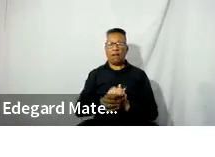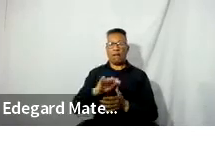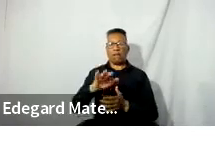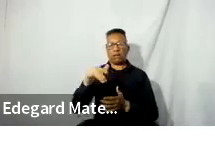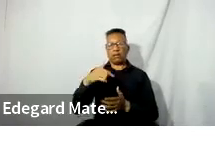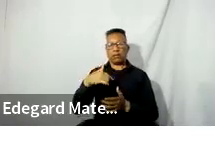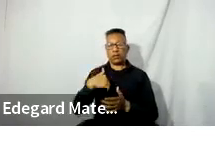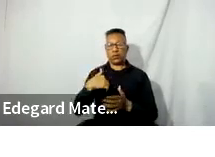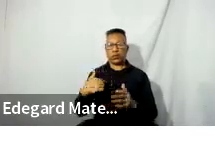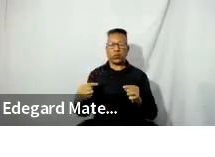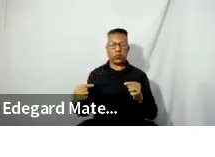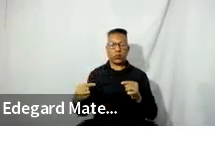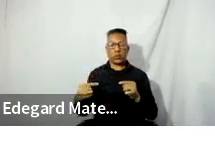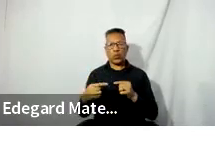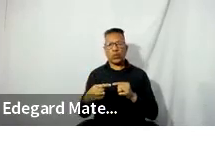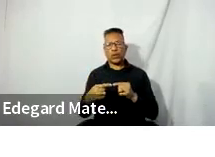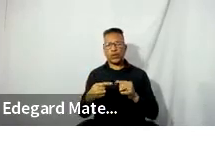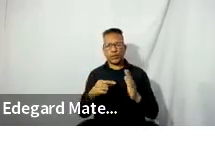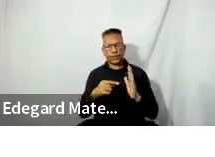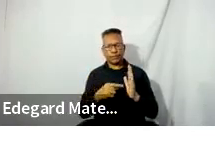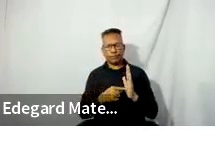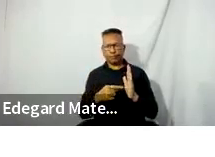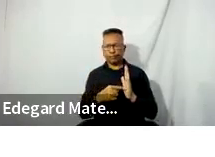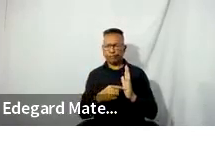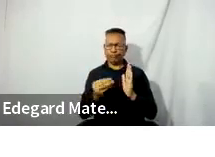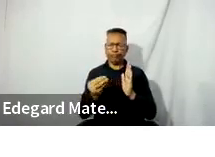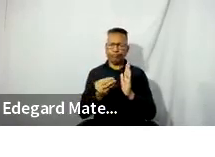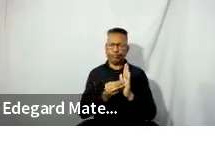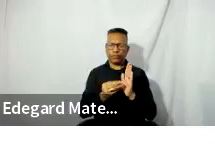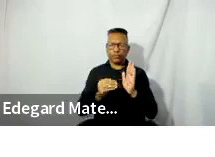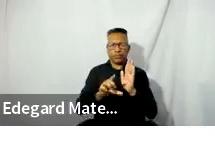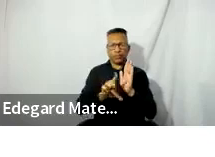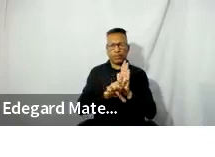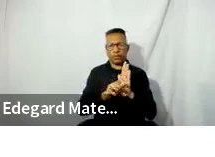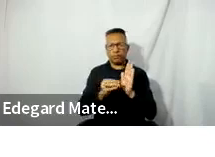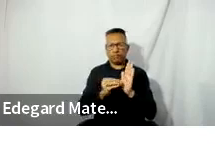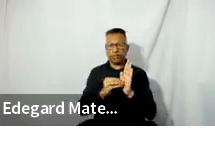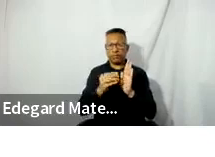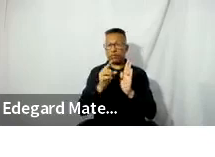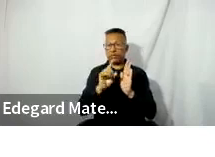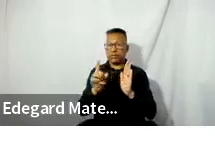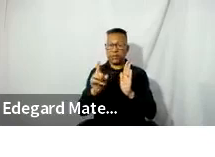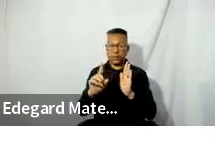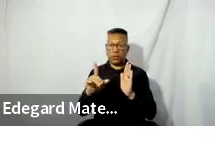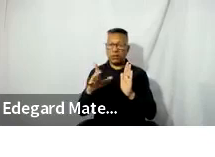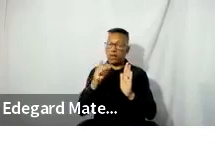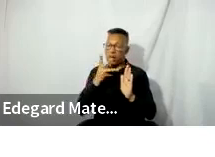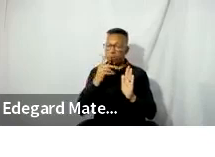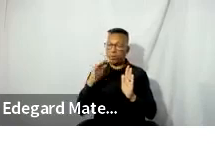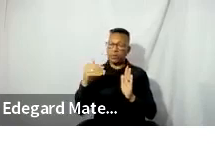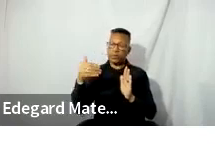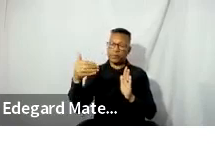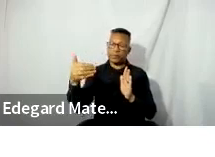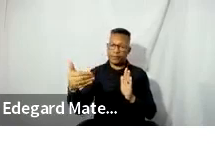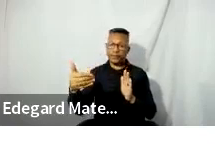what is, or was, an unpublished manuscript at the t at the time, which is sounds at the time, which is sounds like nto English